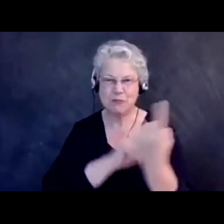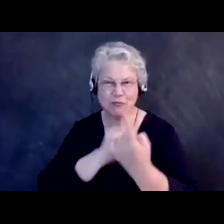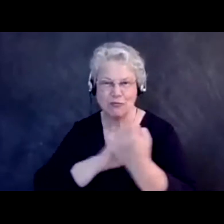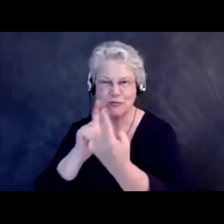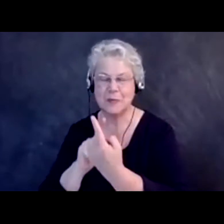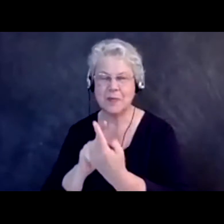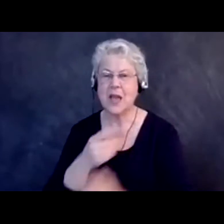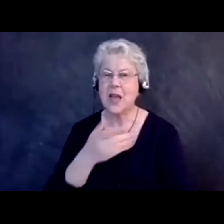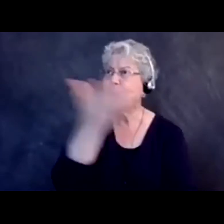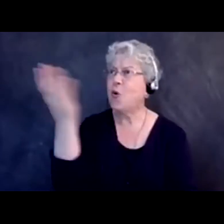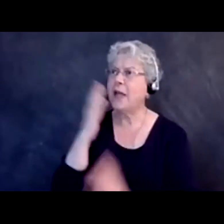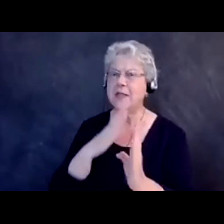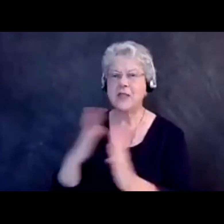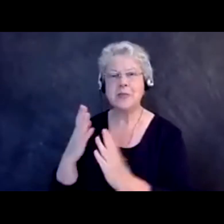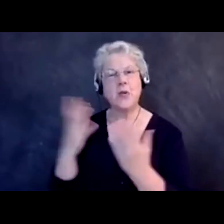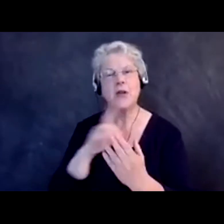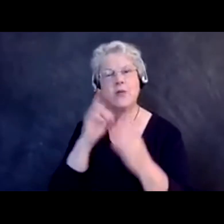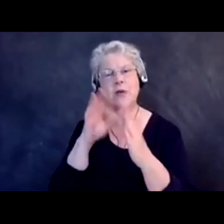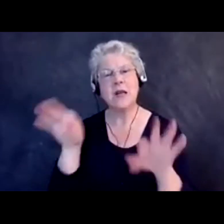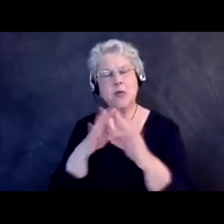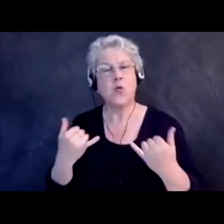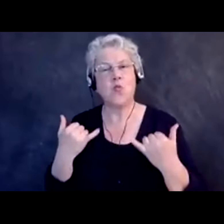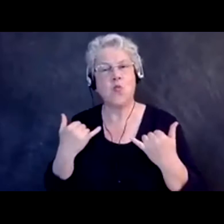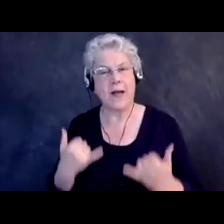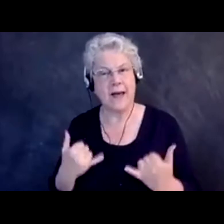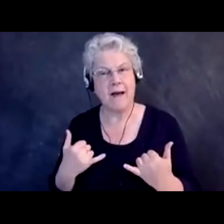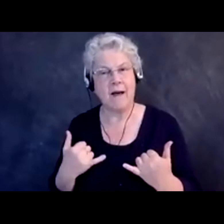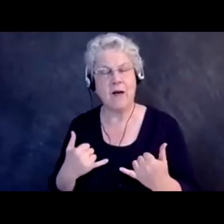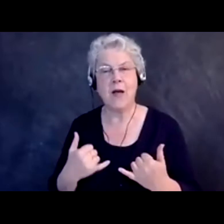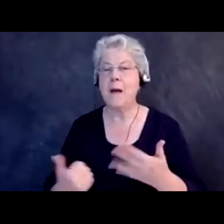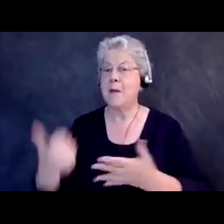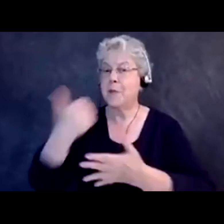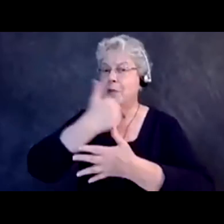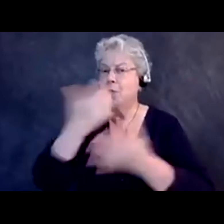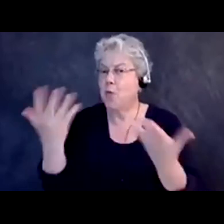really relevant to you right now? What do you feel is most important?” And just focus on that. Tricia: Hmm.